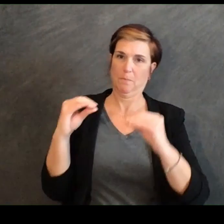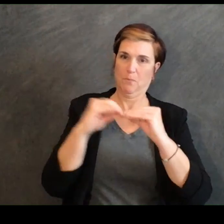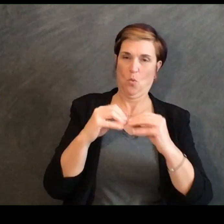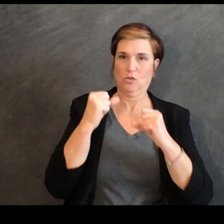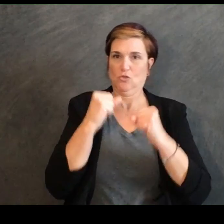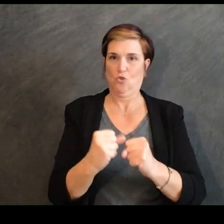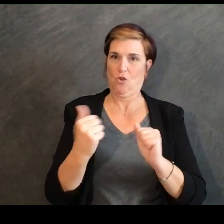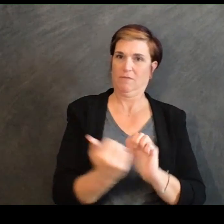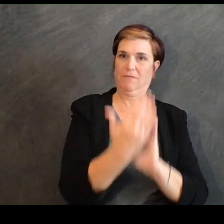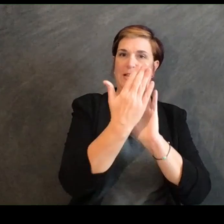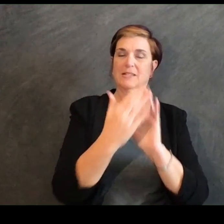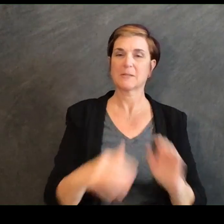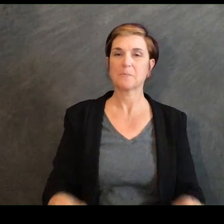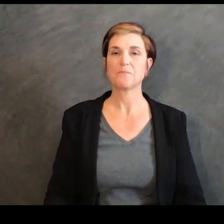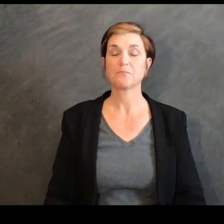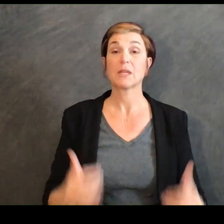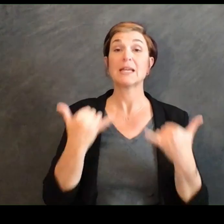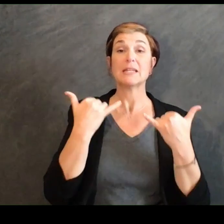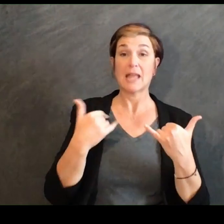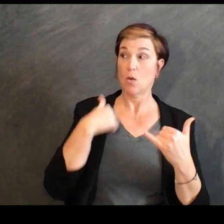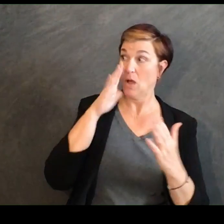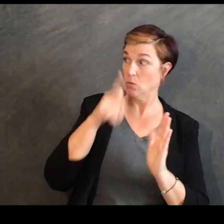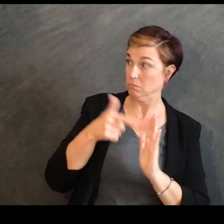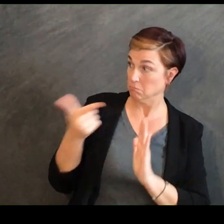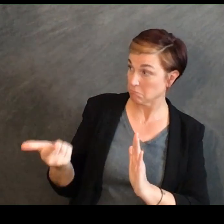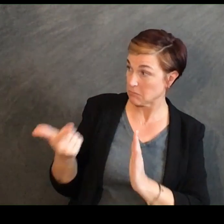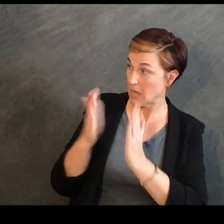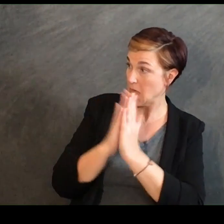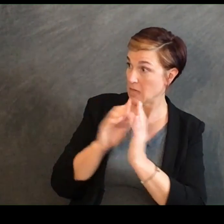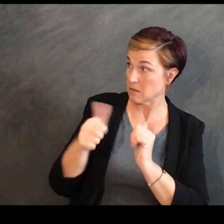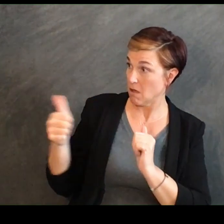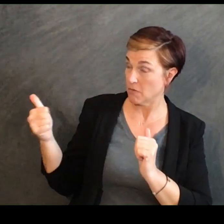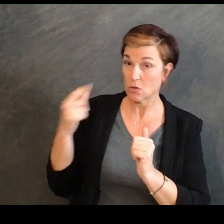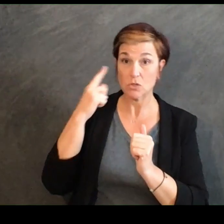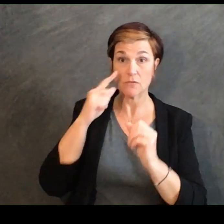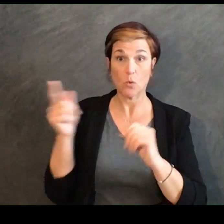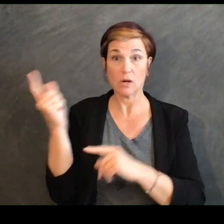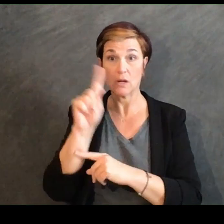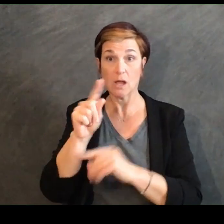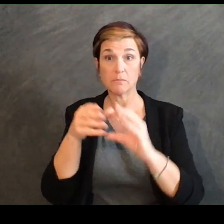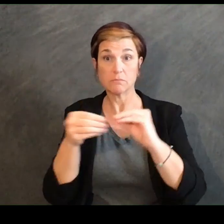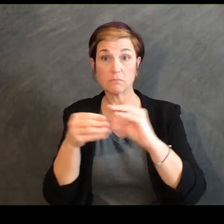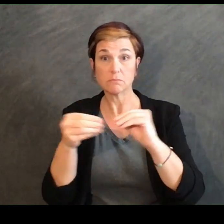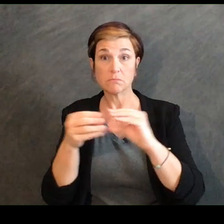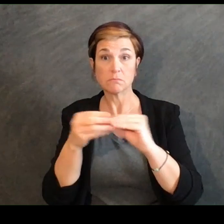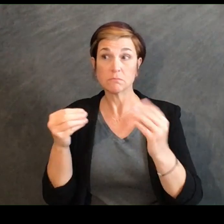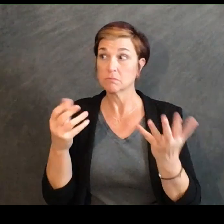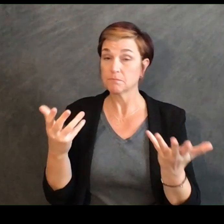ask her maybe to come up and say a few words as to what's happening dr. Burks